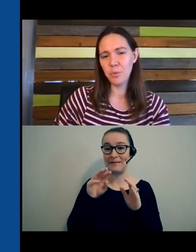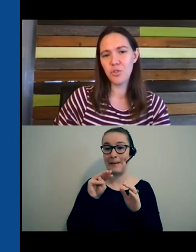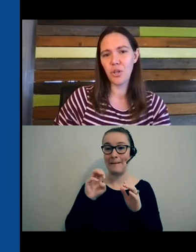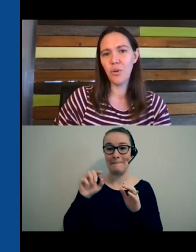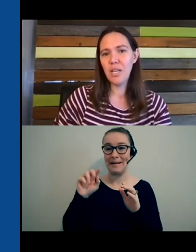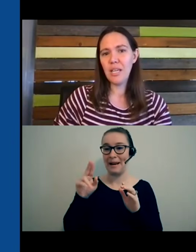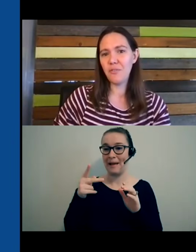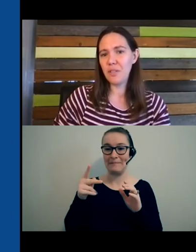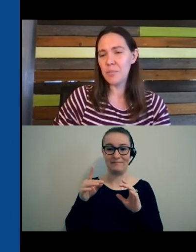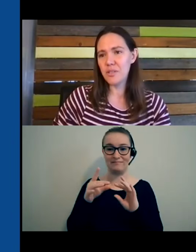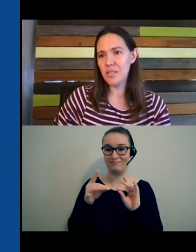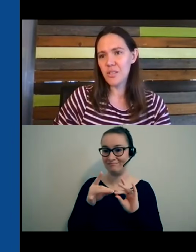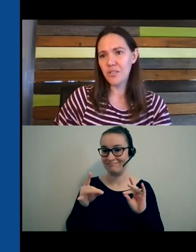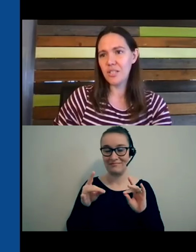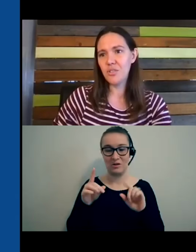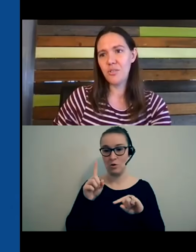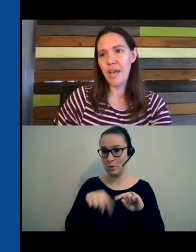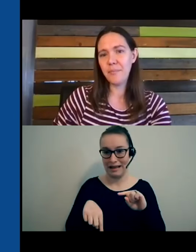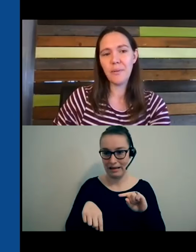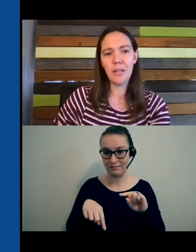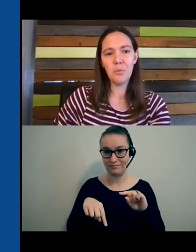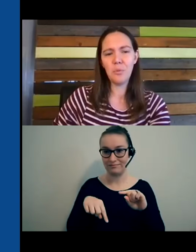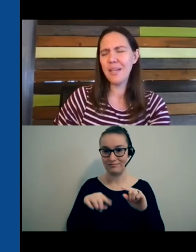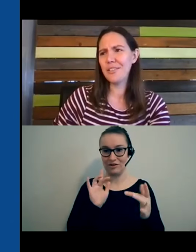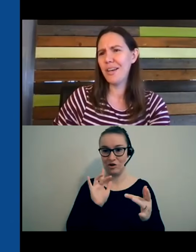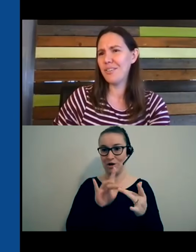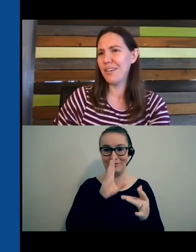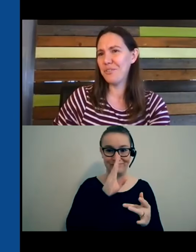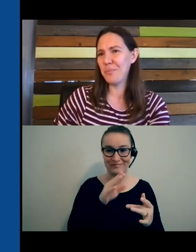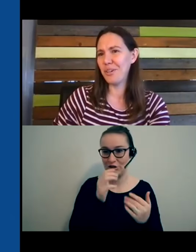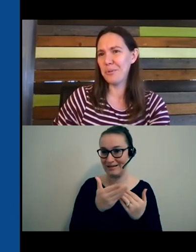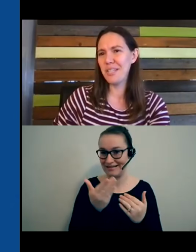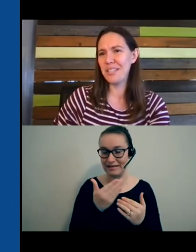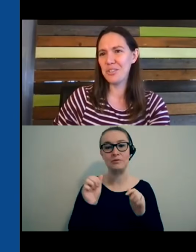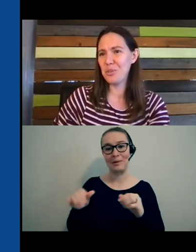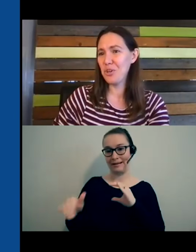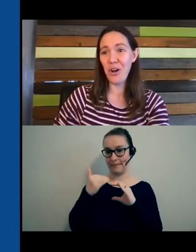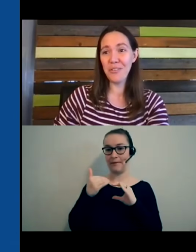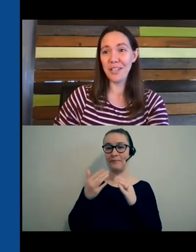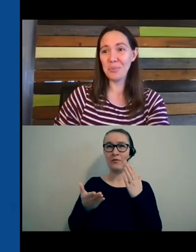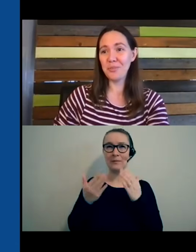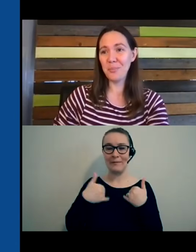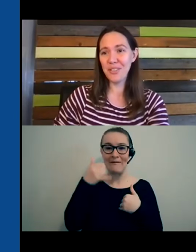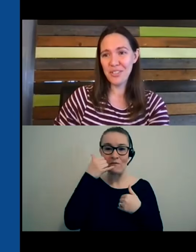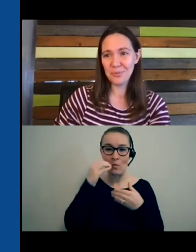so if email is easier, then you can do that. We might also have a phone number on our website, so you can call if that's your preferred method too.